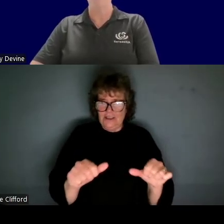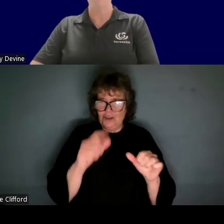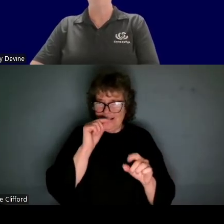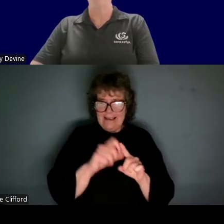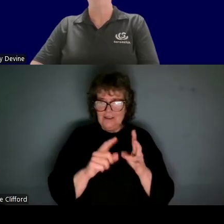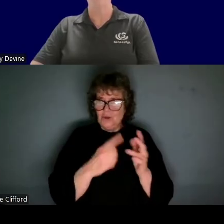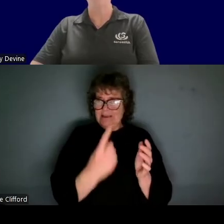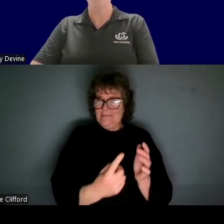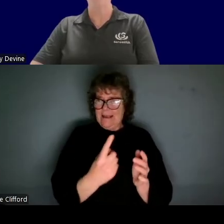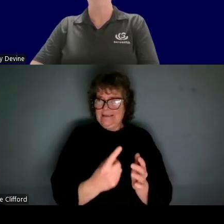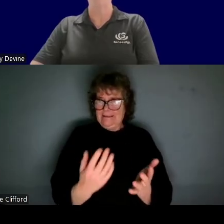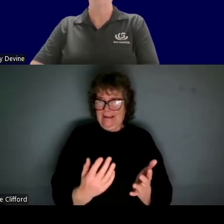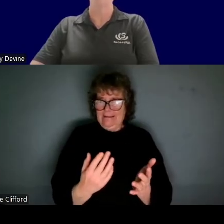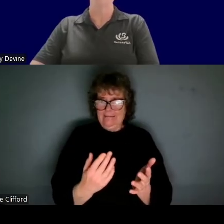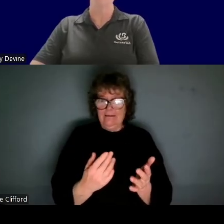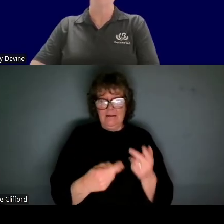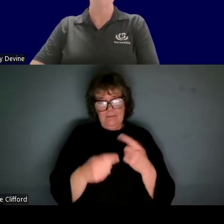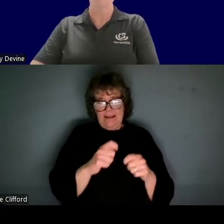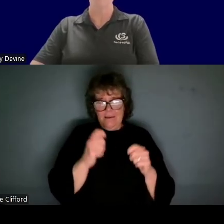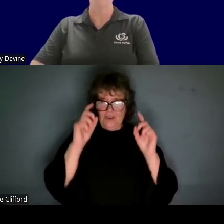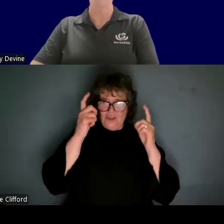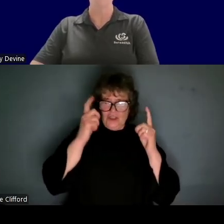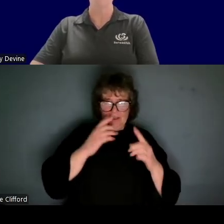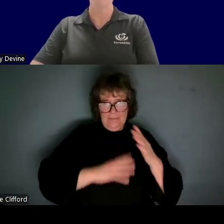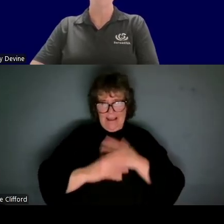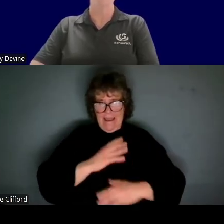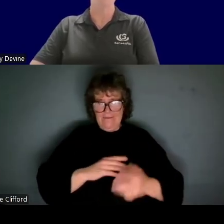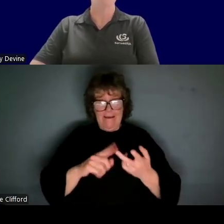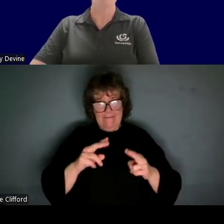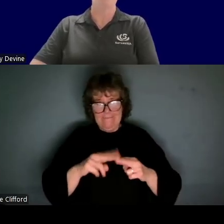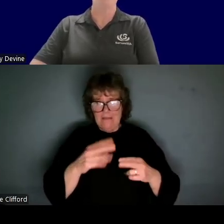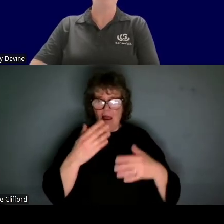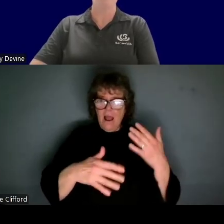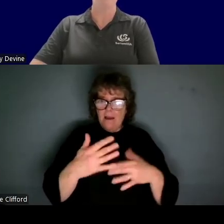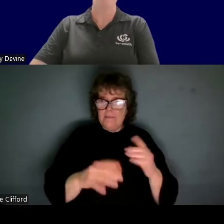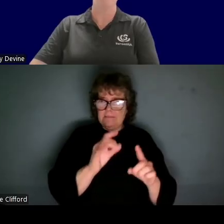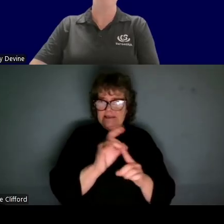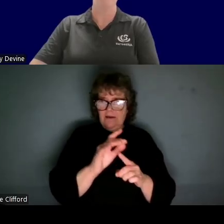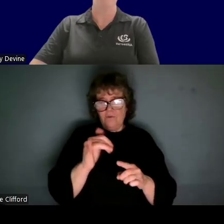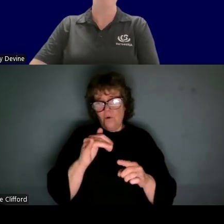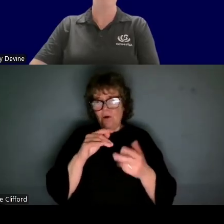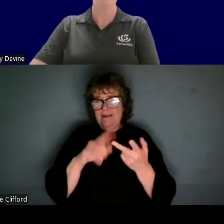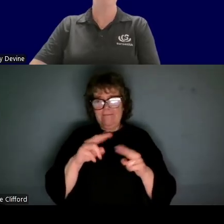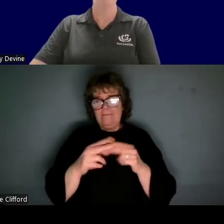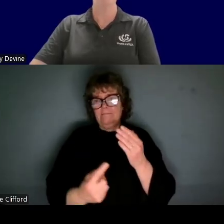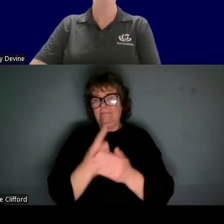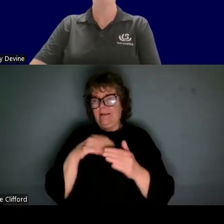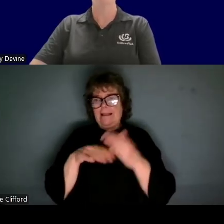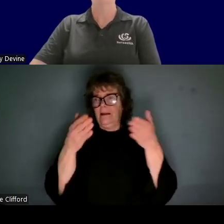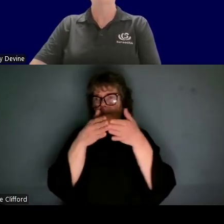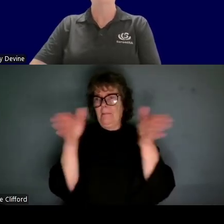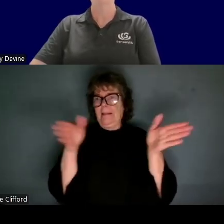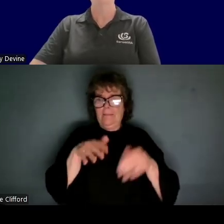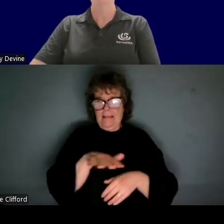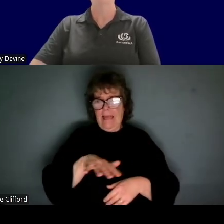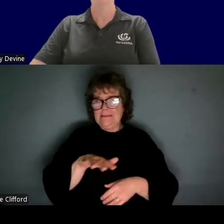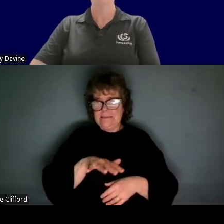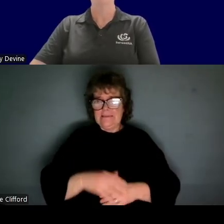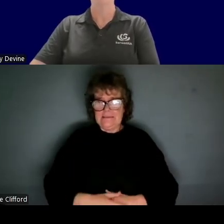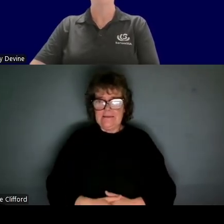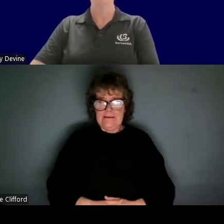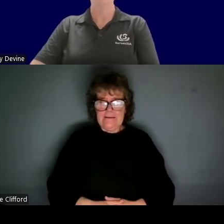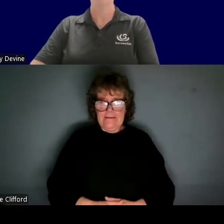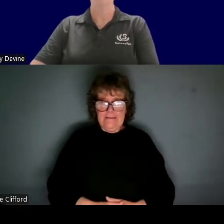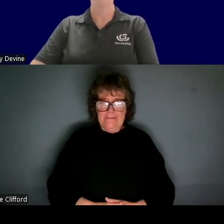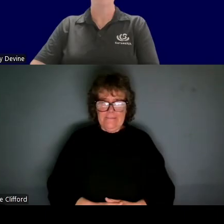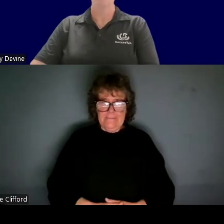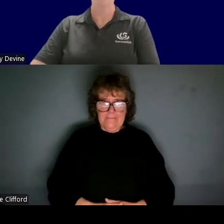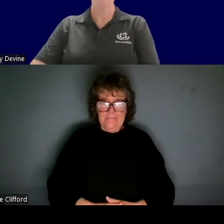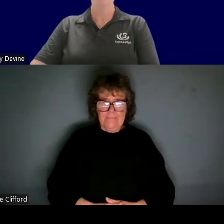a behaviour of concern where it results in harm to self or is performed in public spaces.